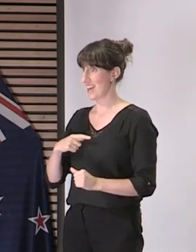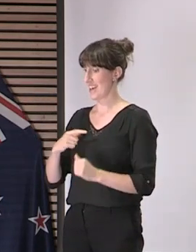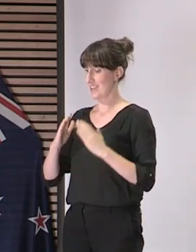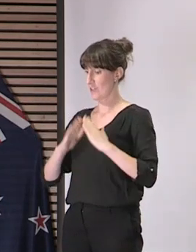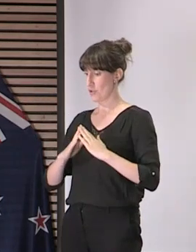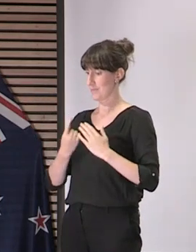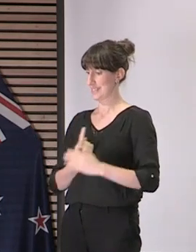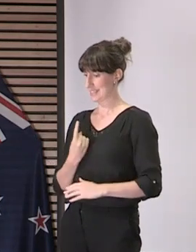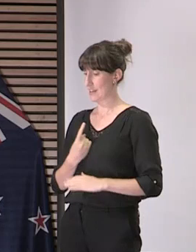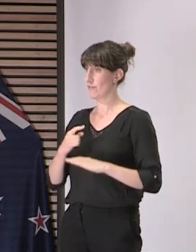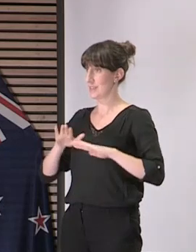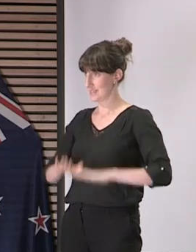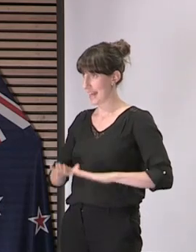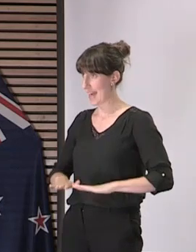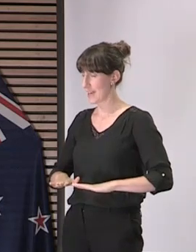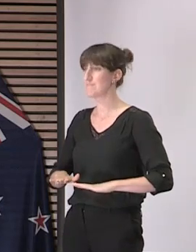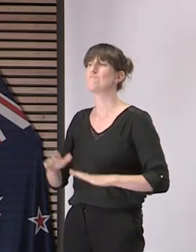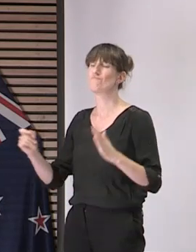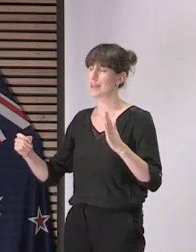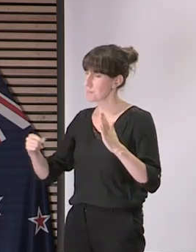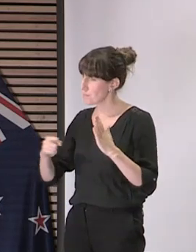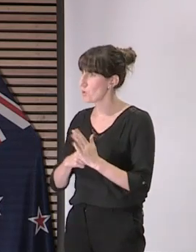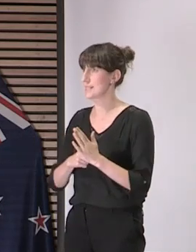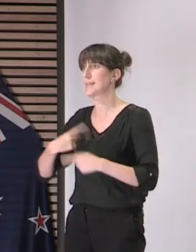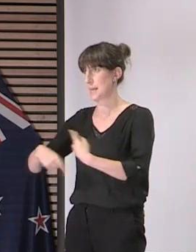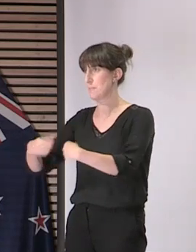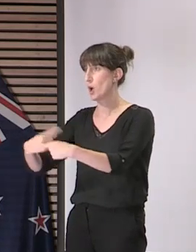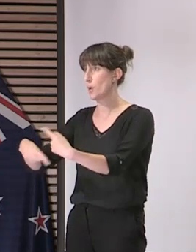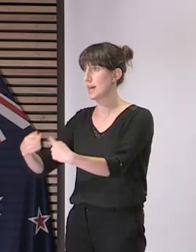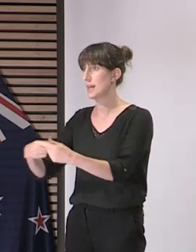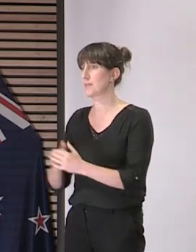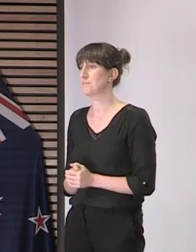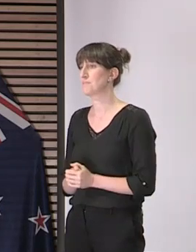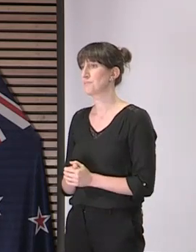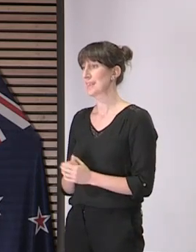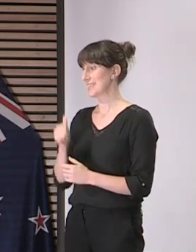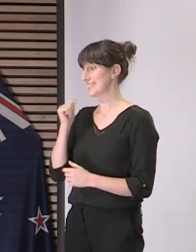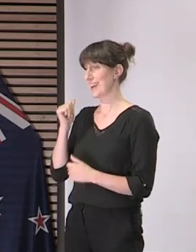It is all the more reason to stay the course of our